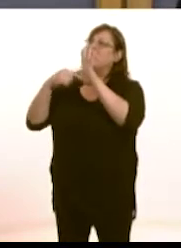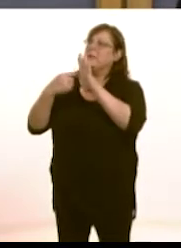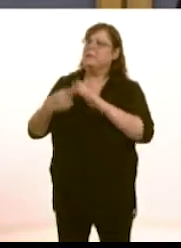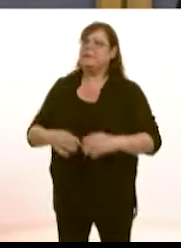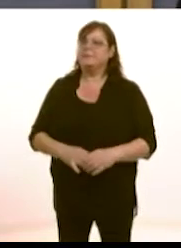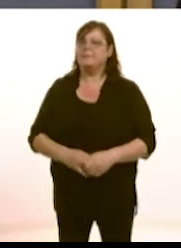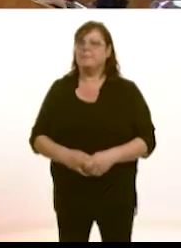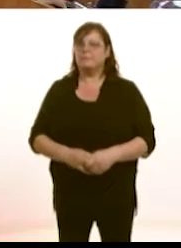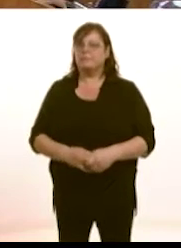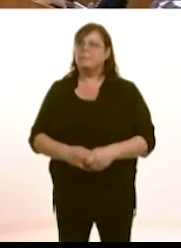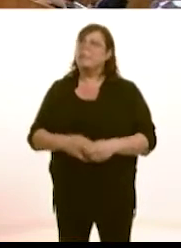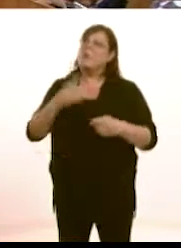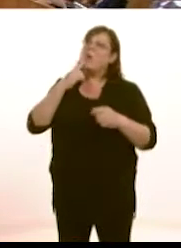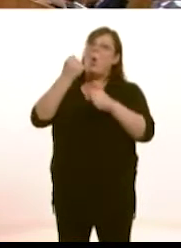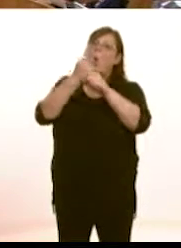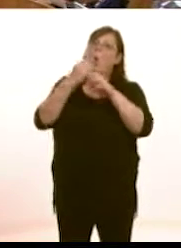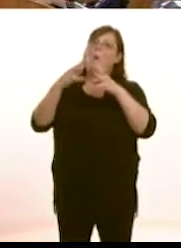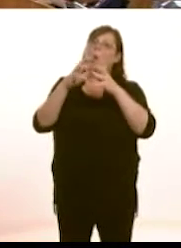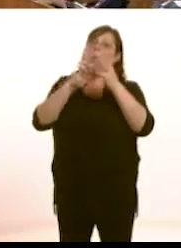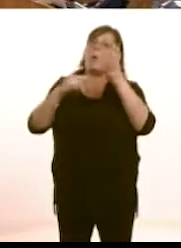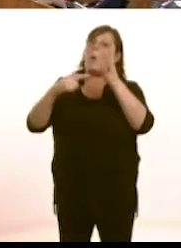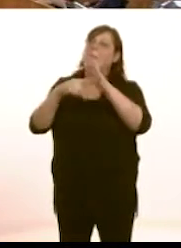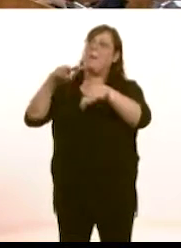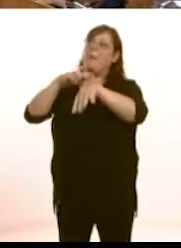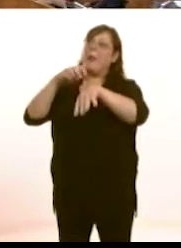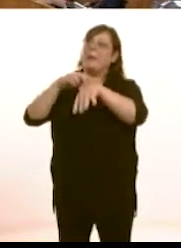Bethan Jenkins: First Minister, Gwent Police is taking part in a three-force pilot scheme,